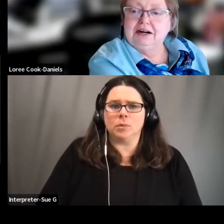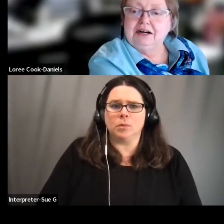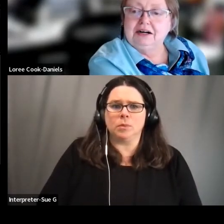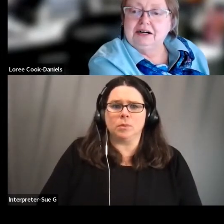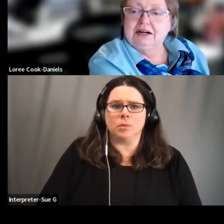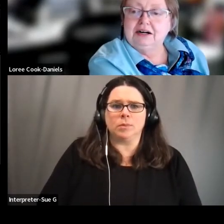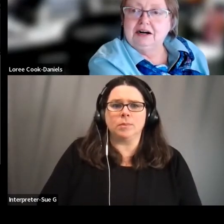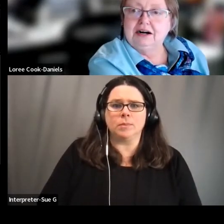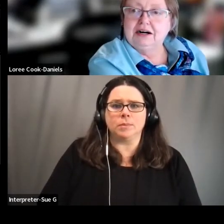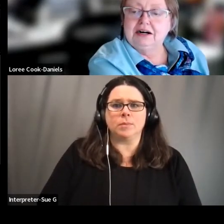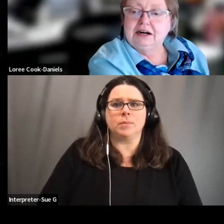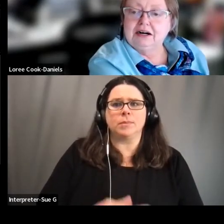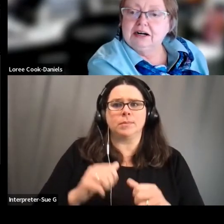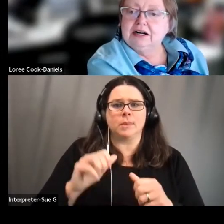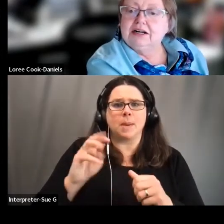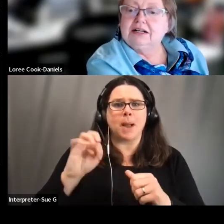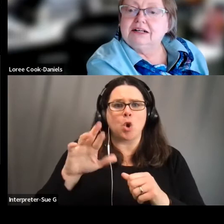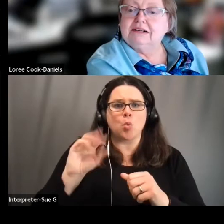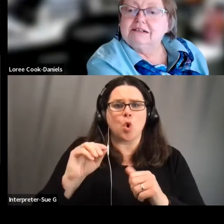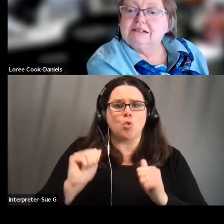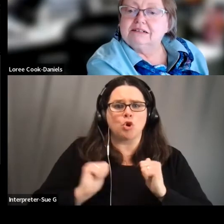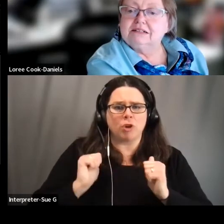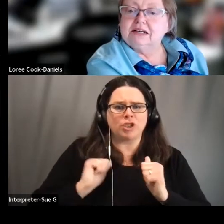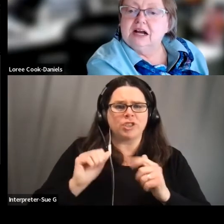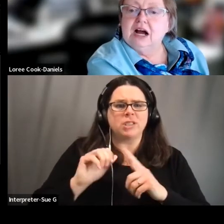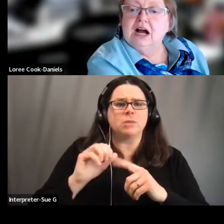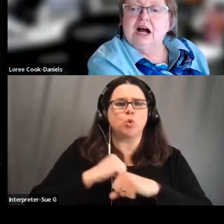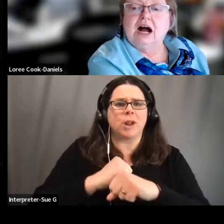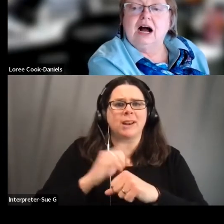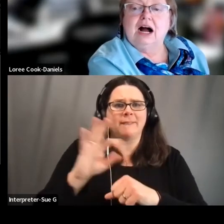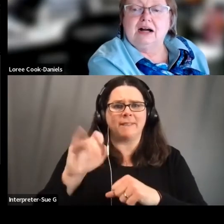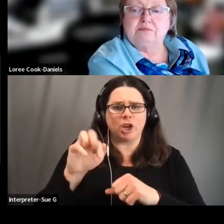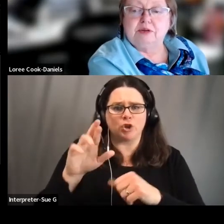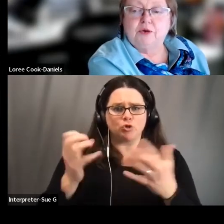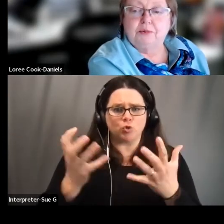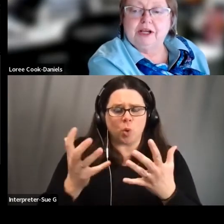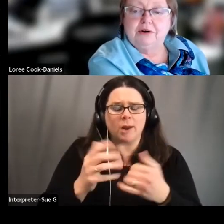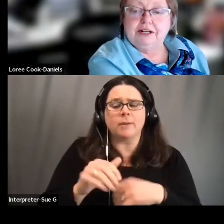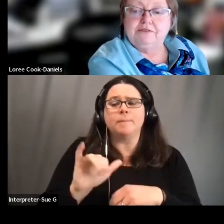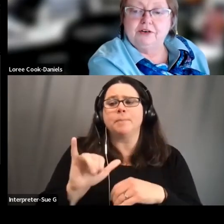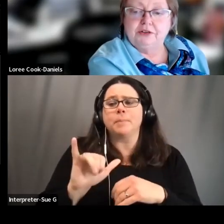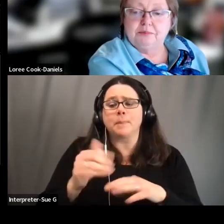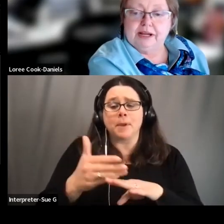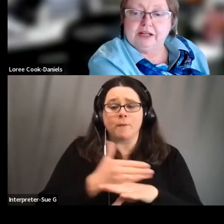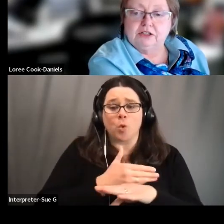So with microaggressions, what are some of those protective factors? Before we go any further michael,